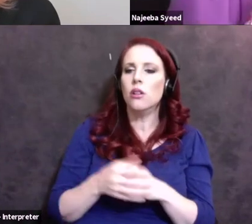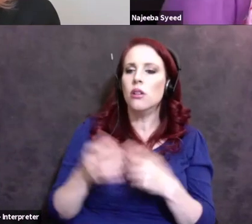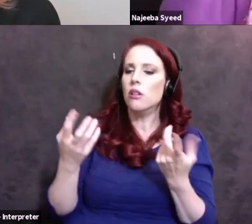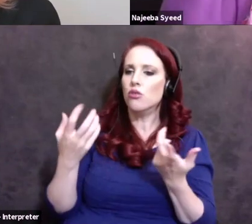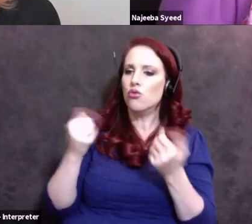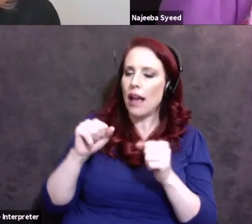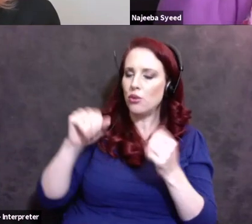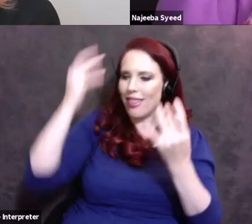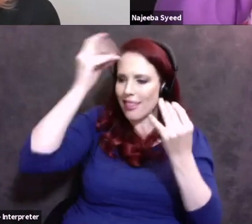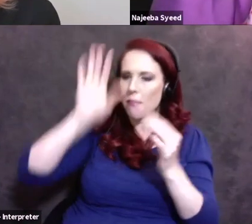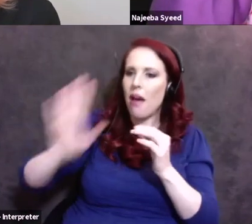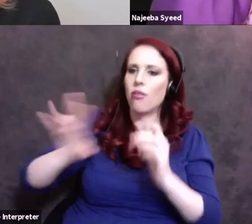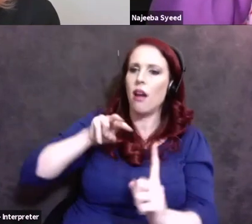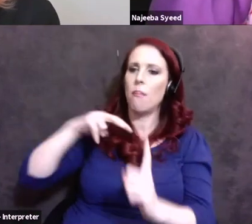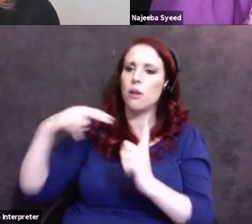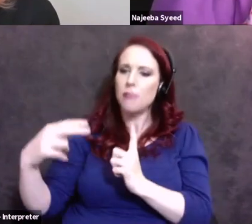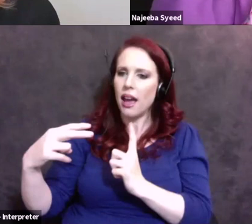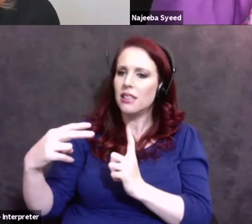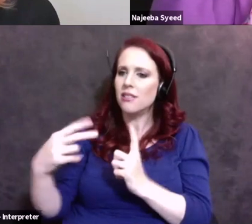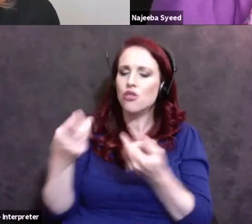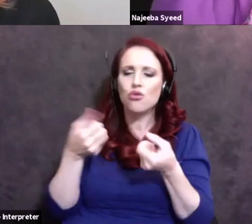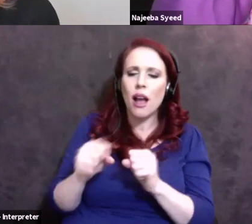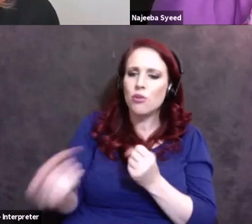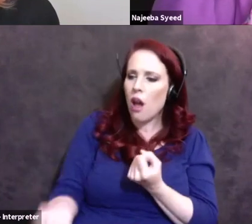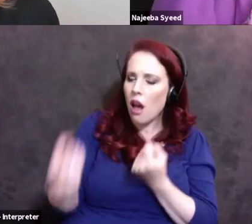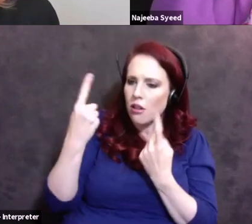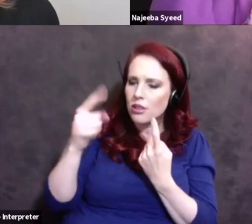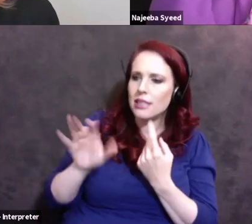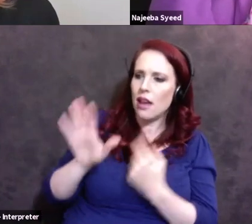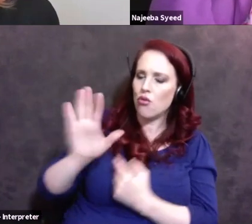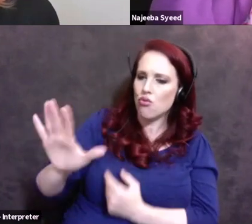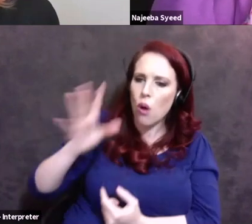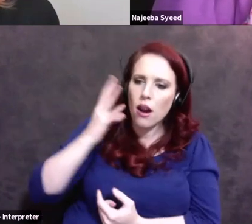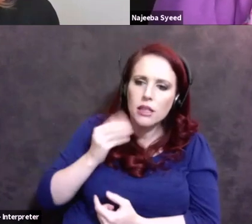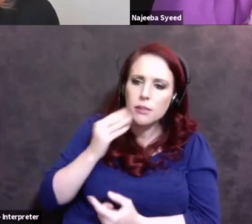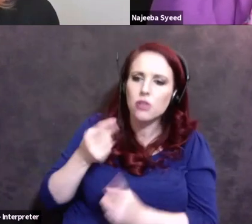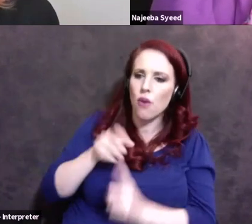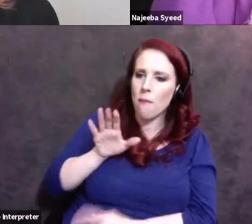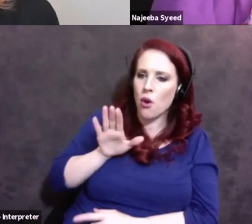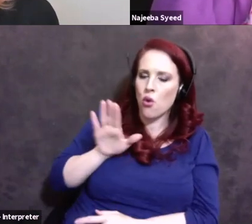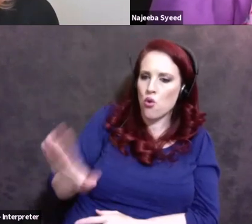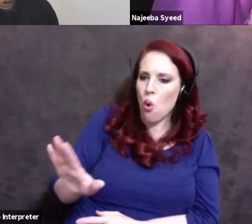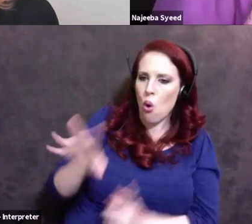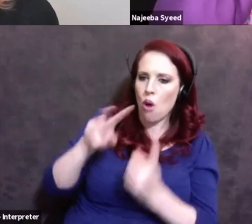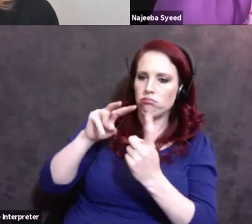other means just trying to understand your experience from your own and from the perspective